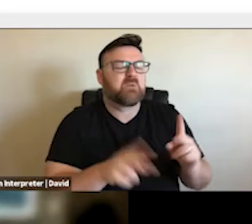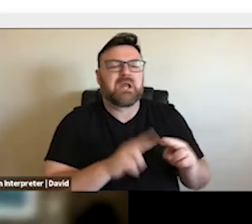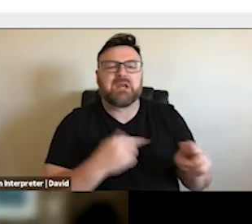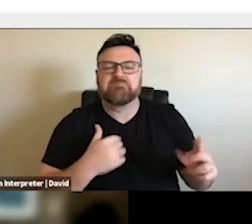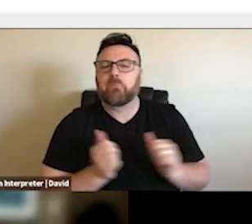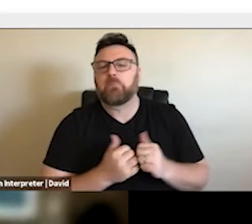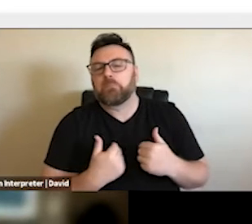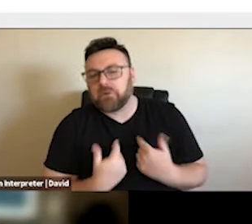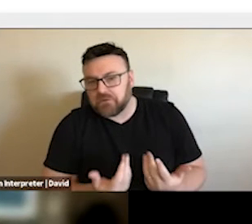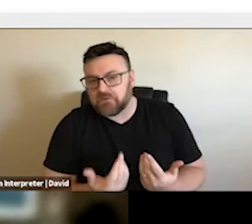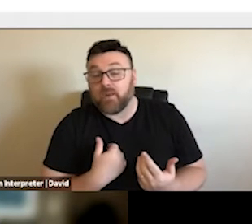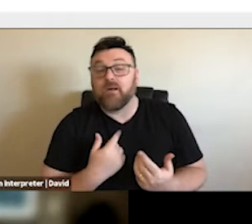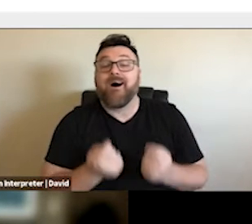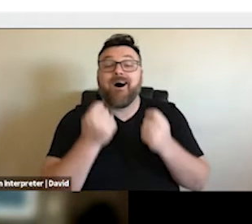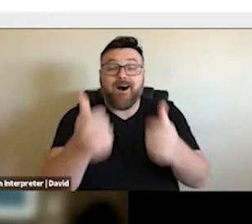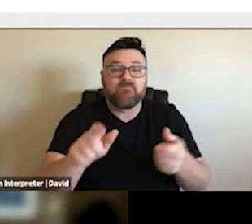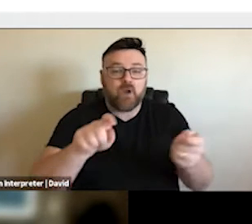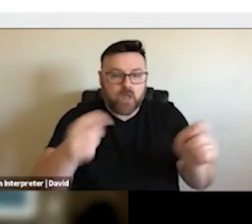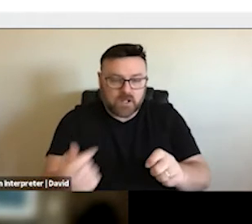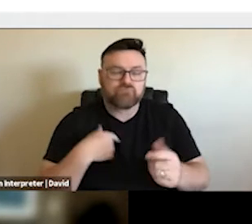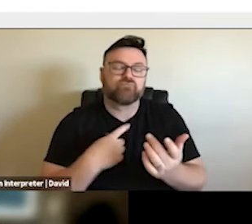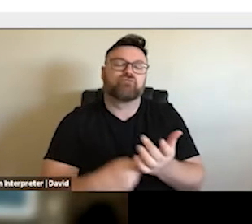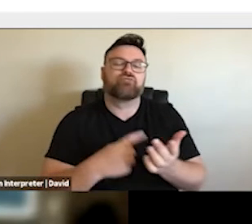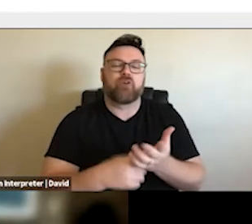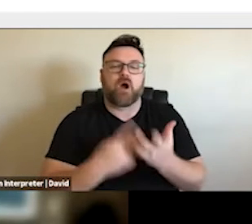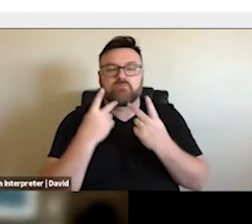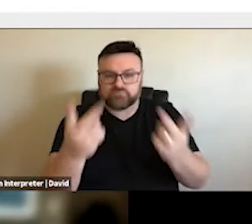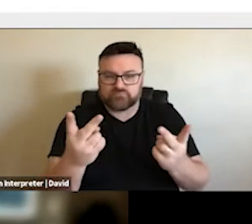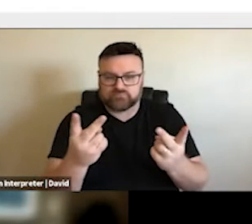Outside of lockdown they often prefer to go to things in person, but they will also do